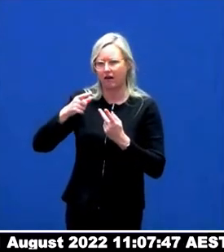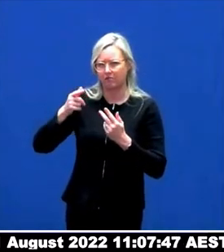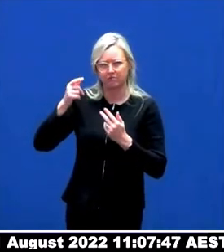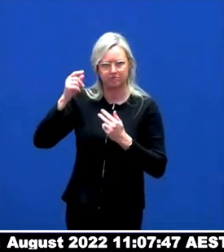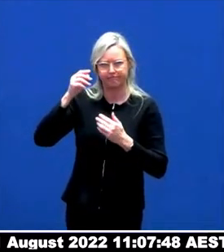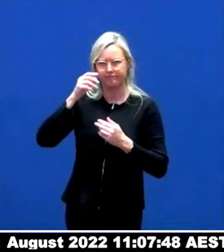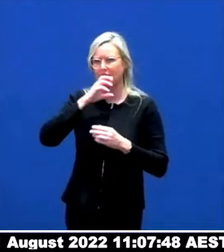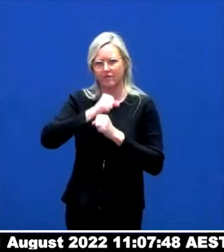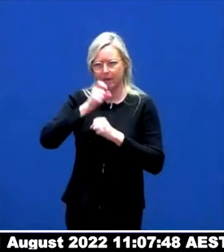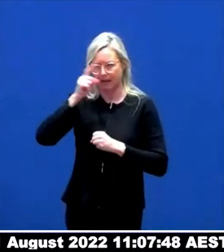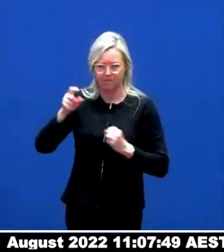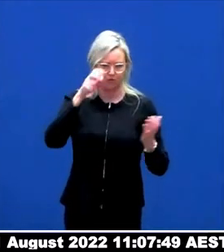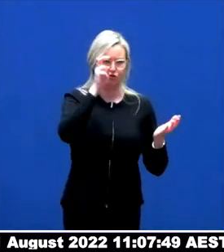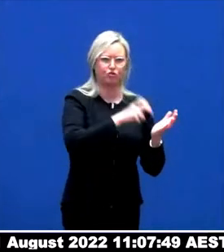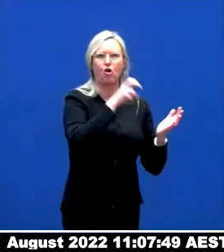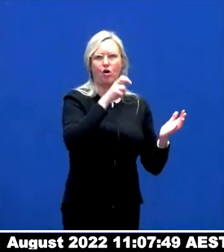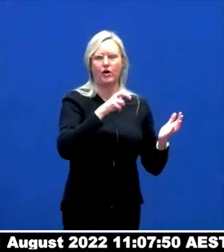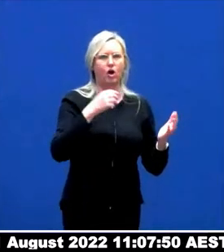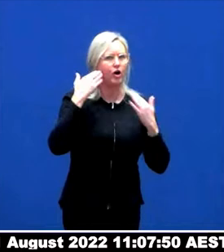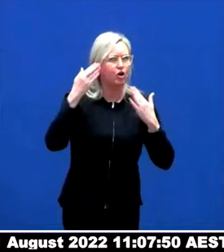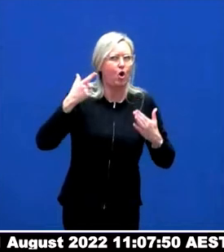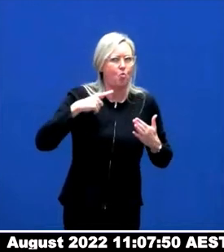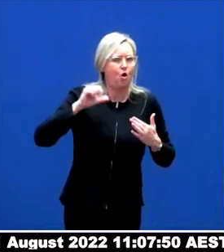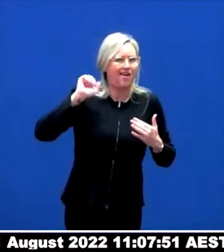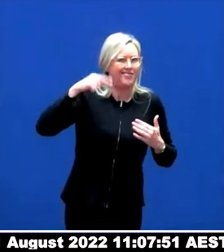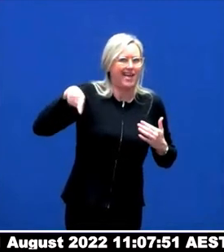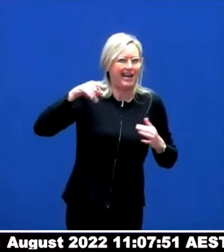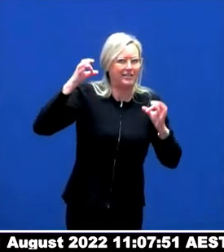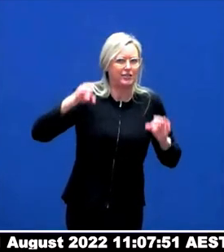matrix for deciding on priority cohorts for inclusion in the current Agreement.